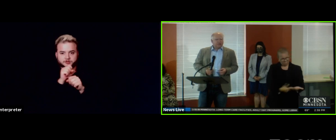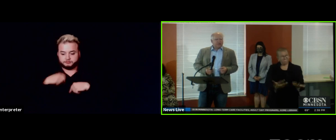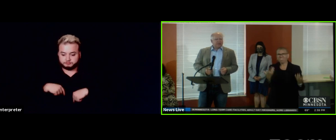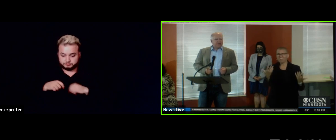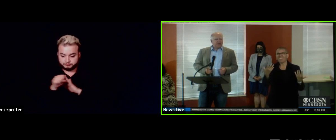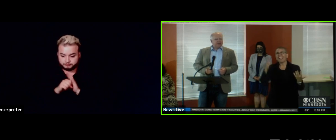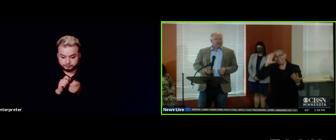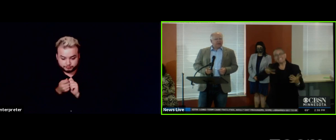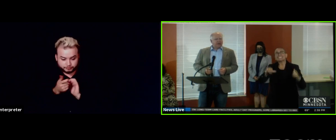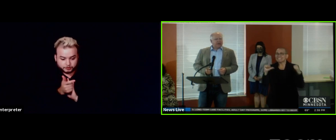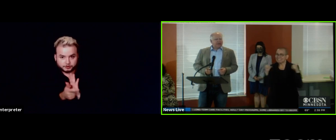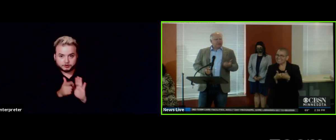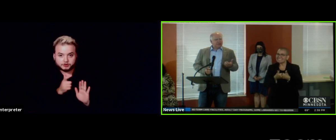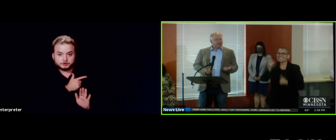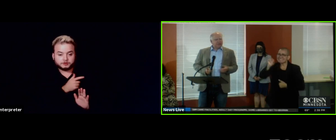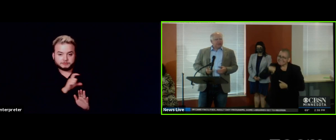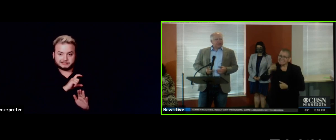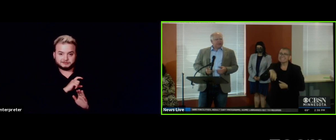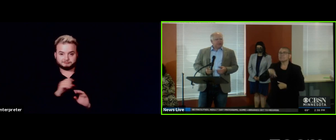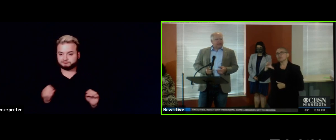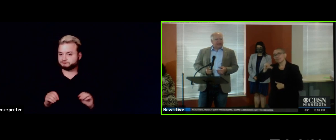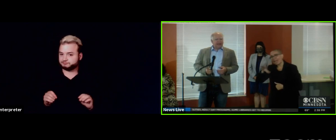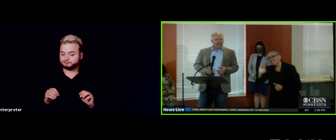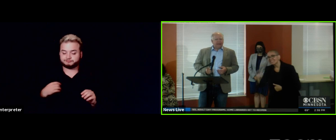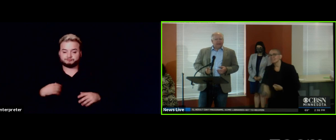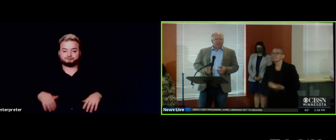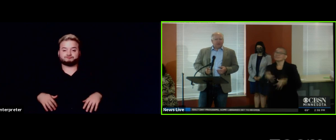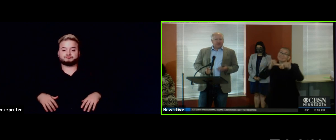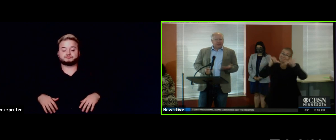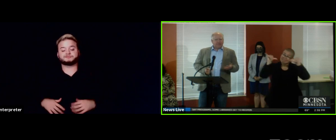a challenging time about dealing with systemic racism and we're still gonna have to come